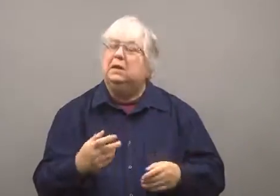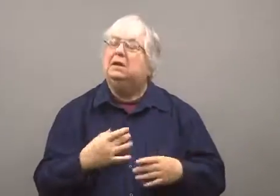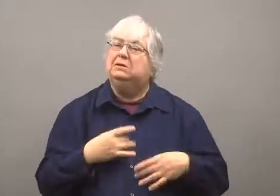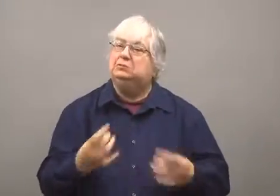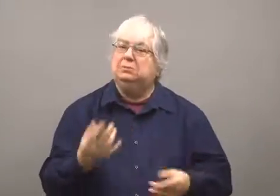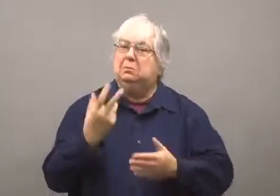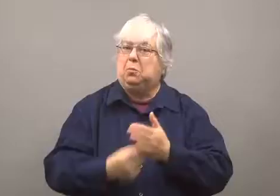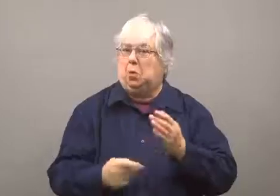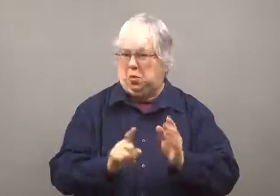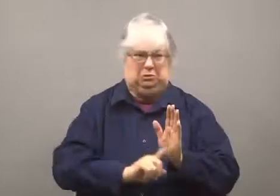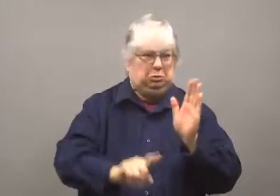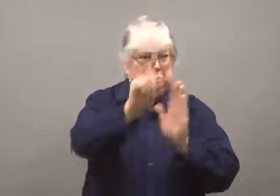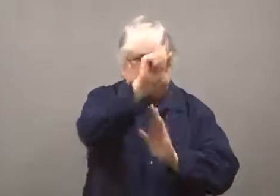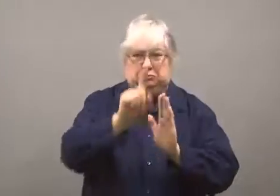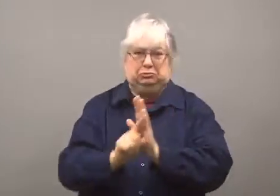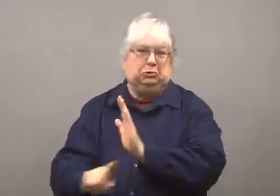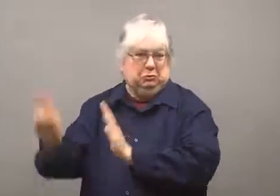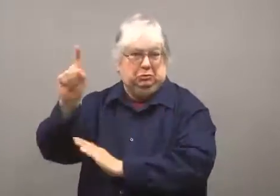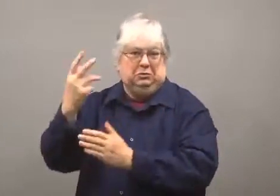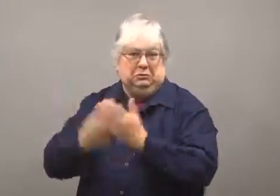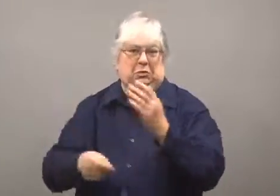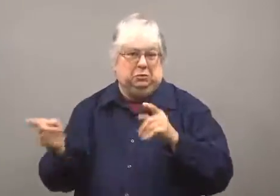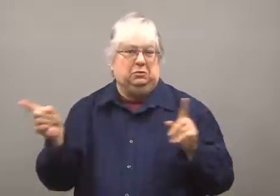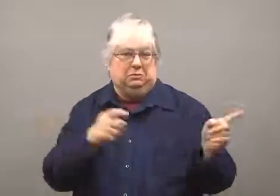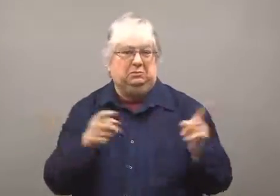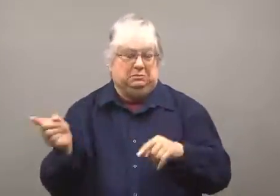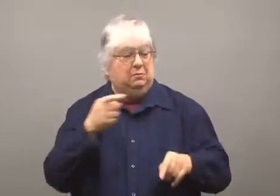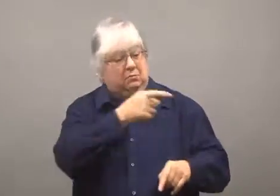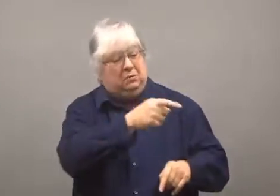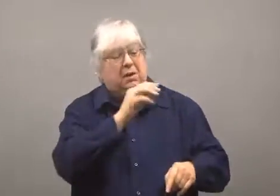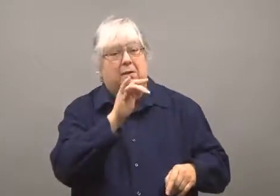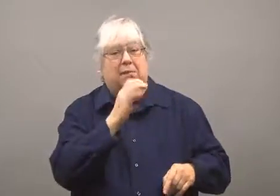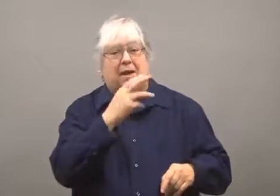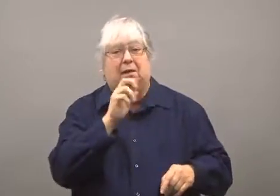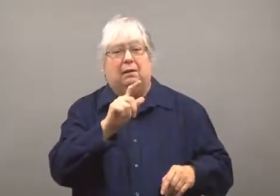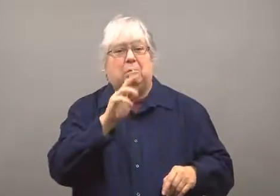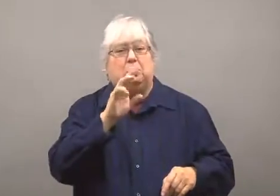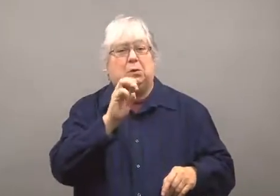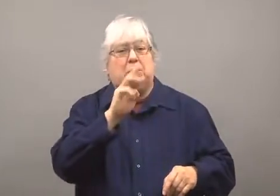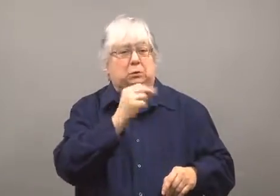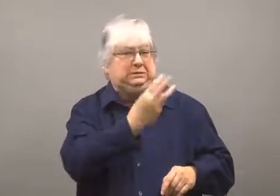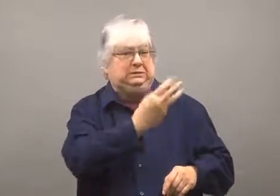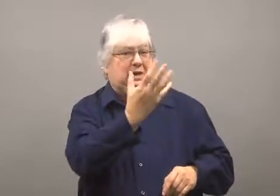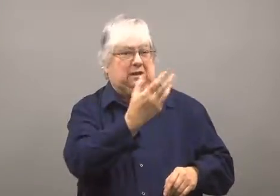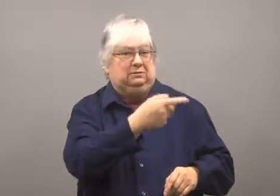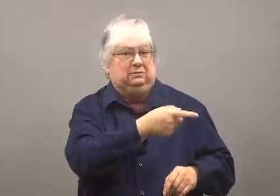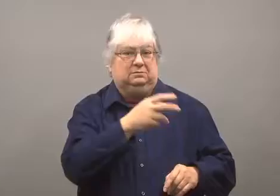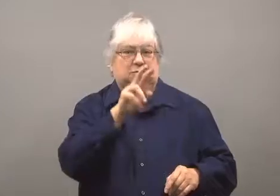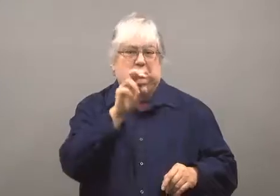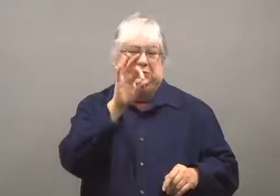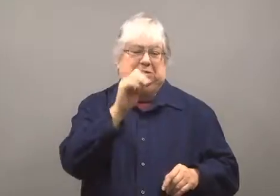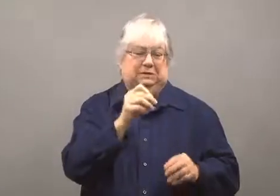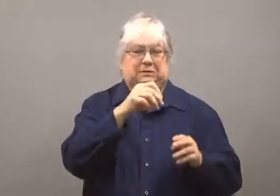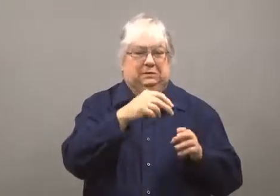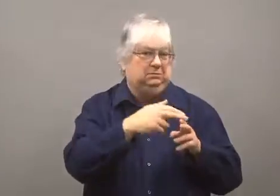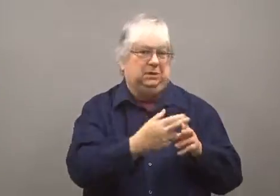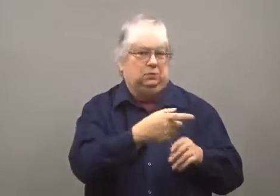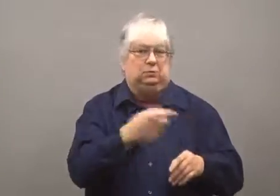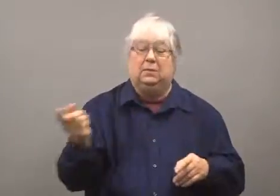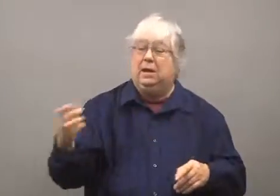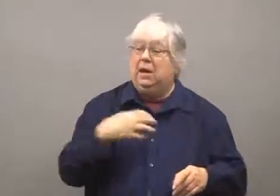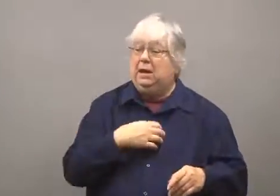Interestingly, both men were tall. Michael Brown was 6'5", and weighed 290 pounds.